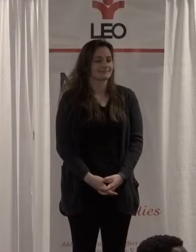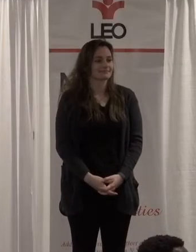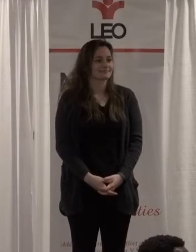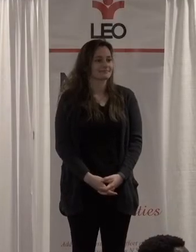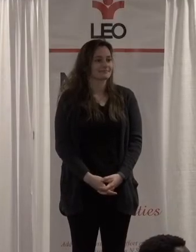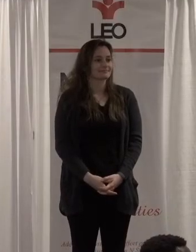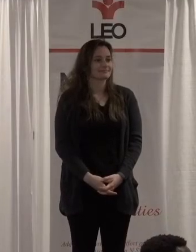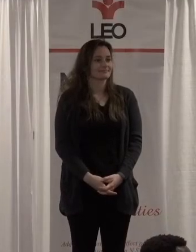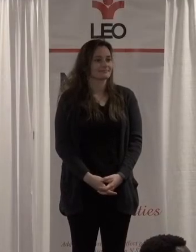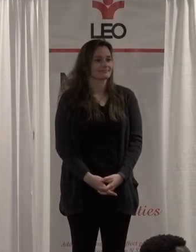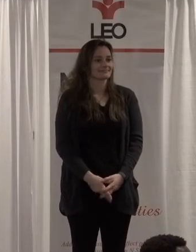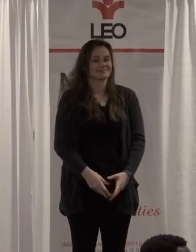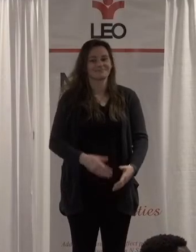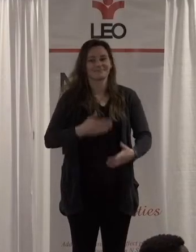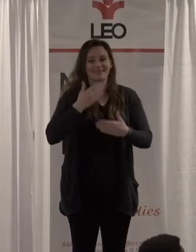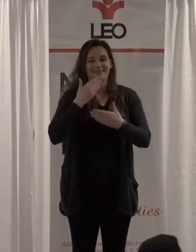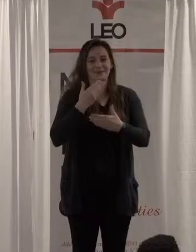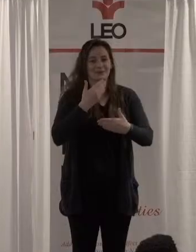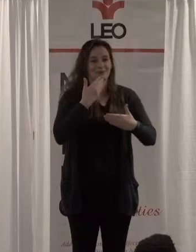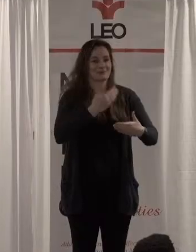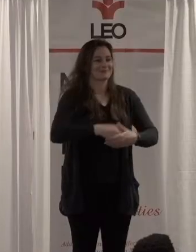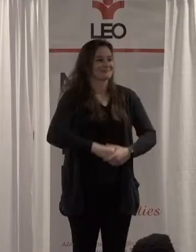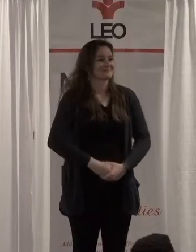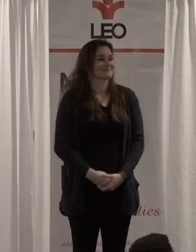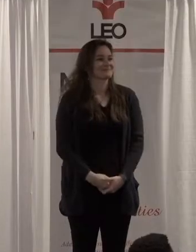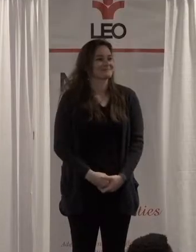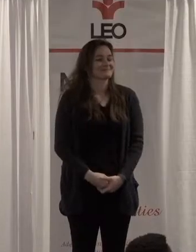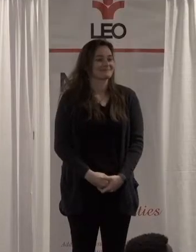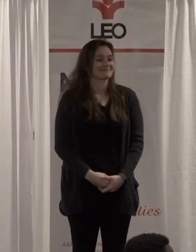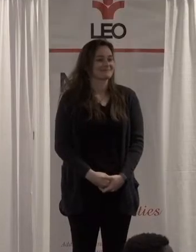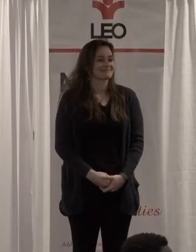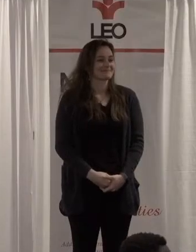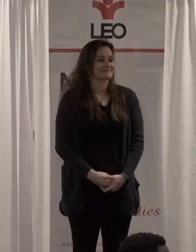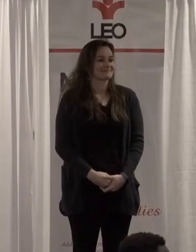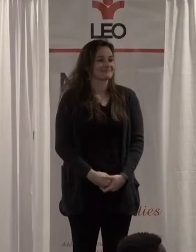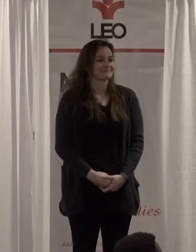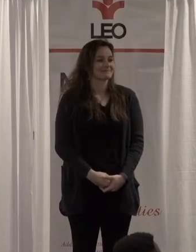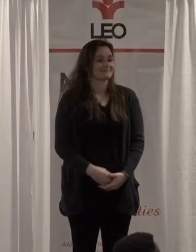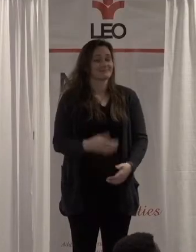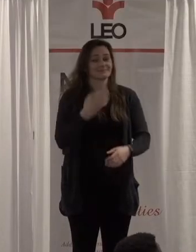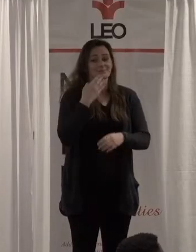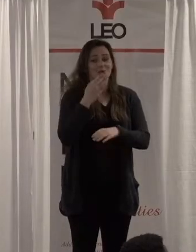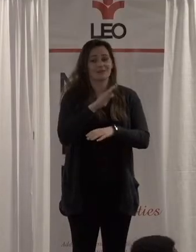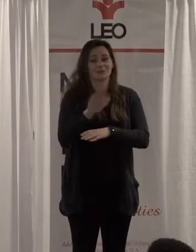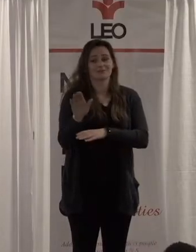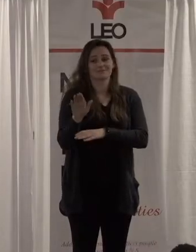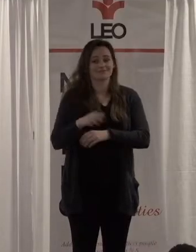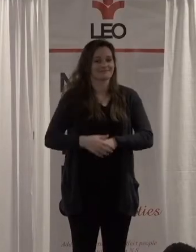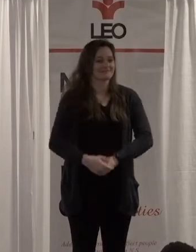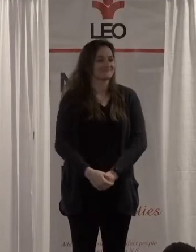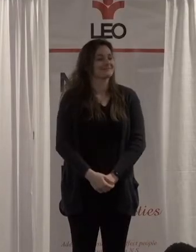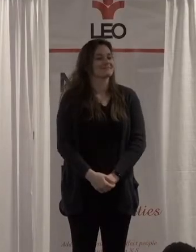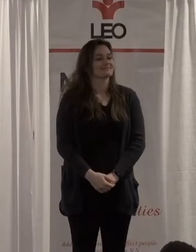THANK YOU VERY MUCH. SO GOOD AFTERNOON, EVERYONE.